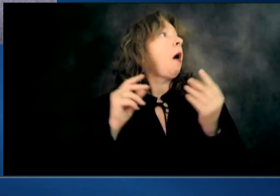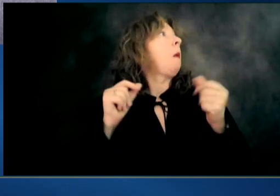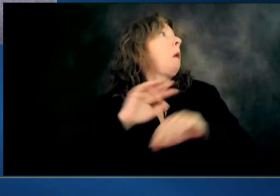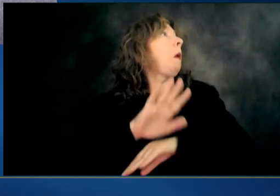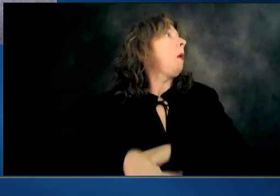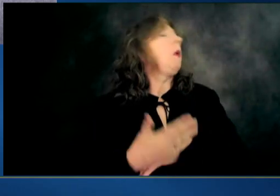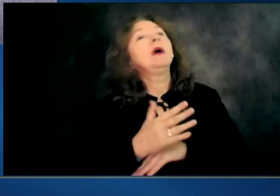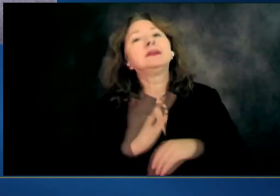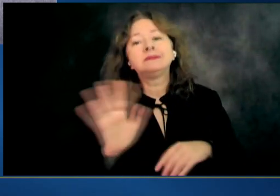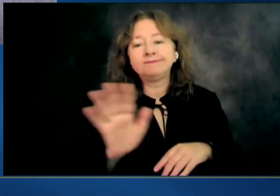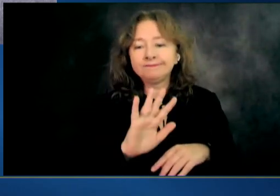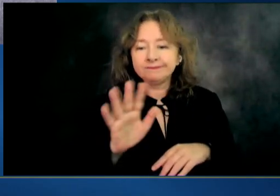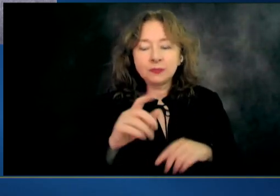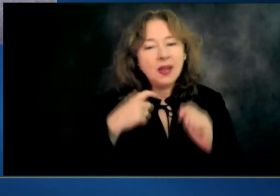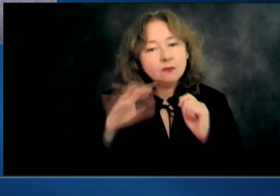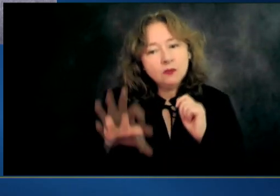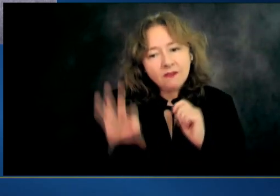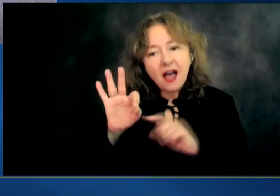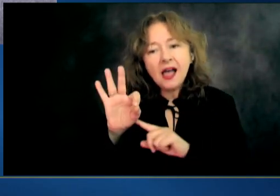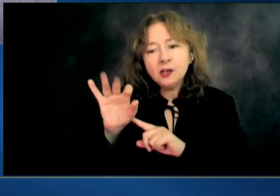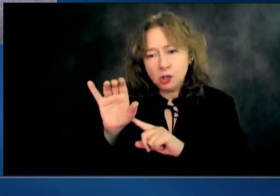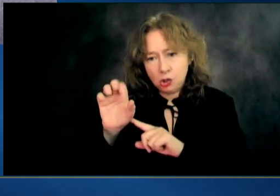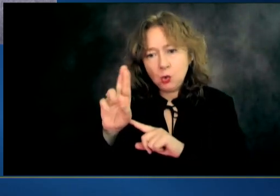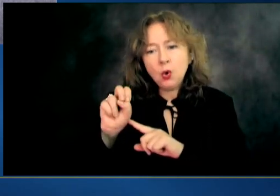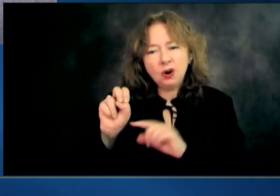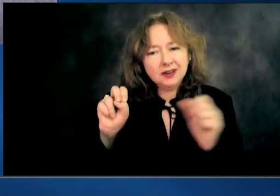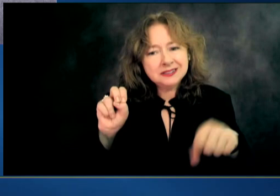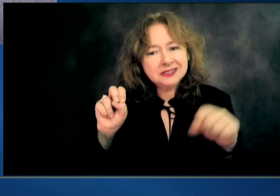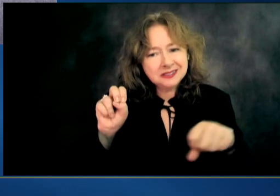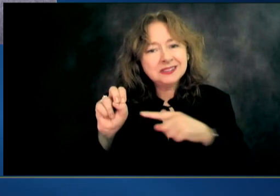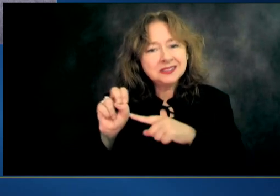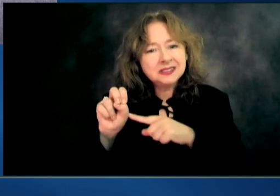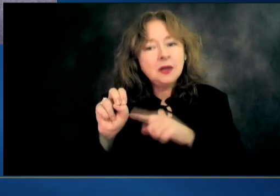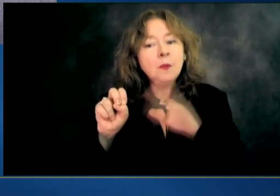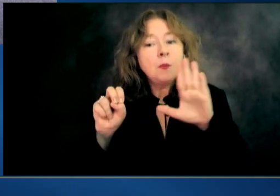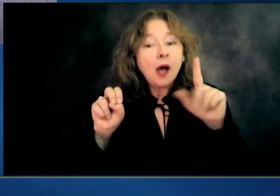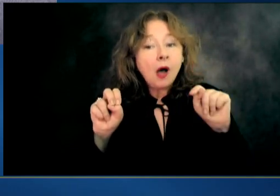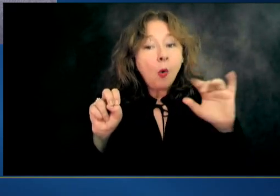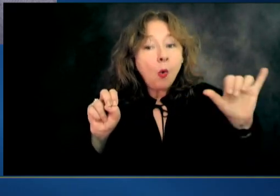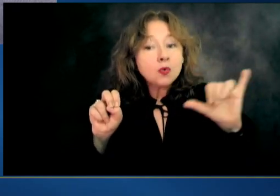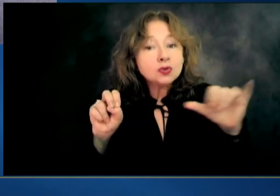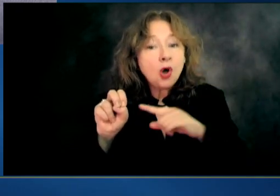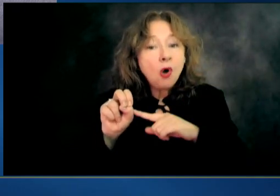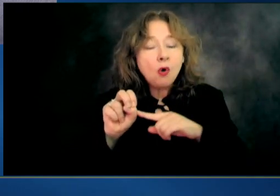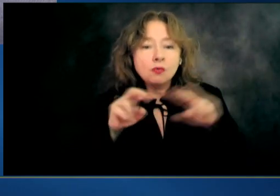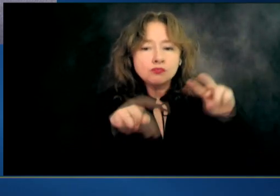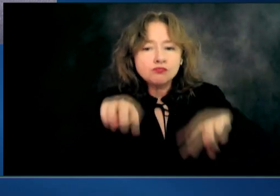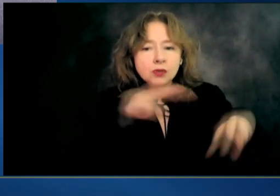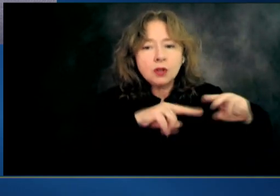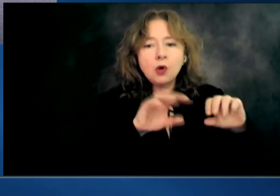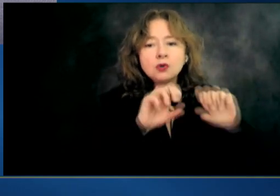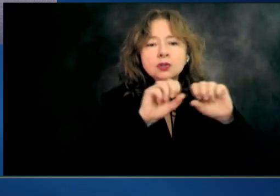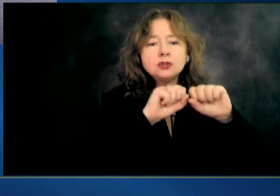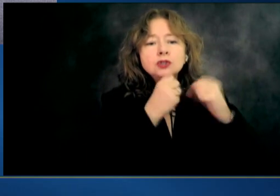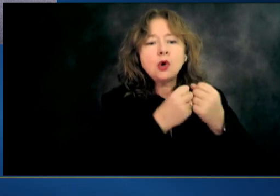the cure. It's going to involve looking at those social determinants of health, those barriers that